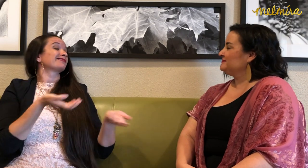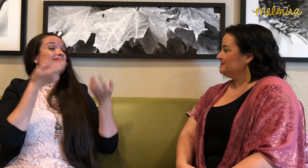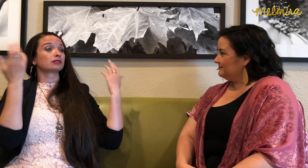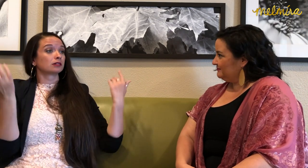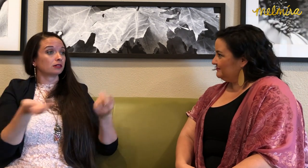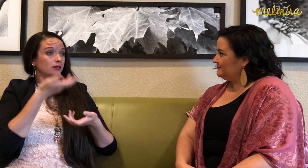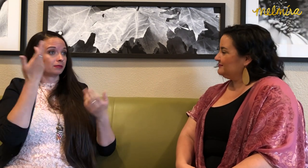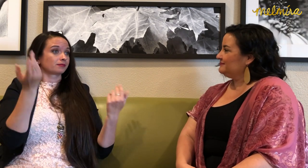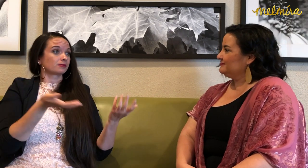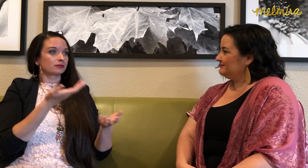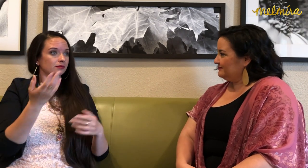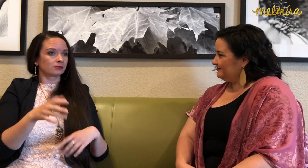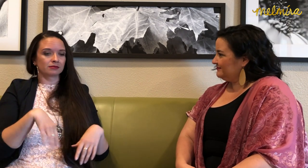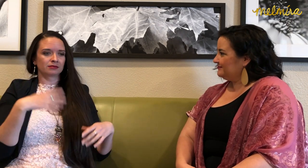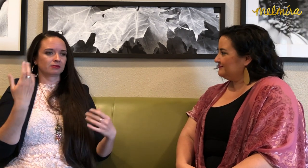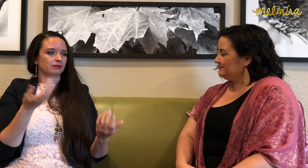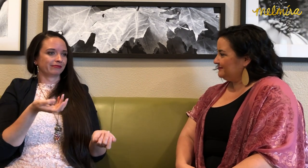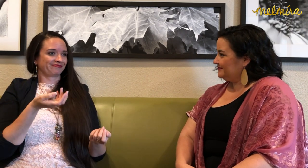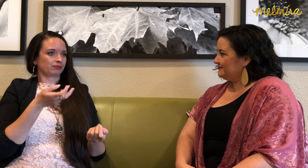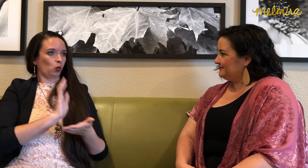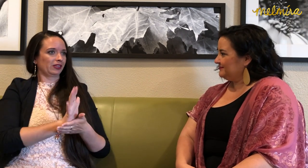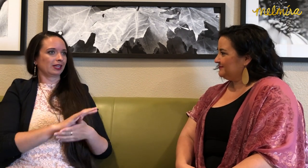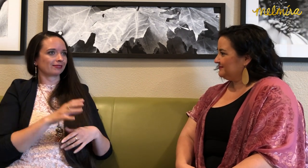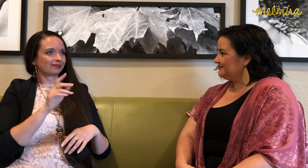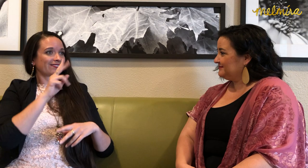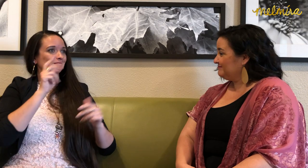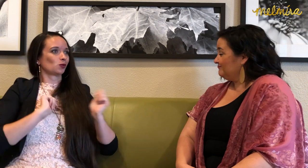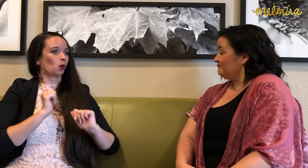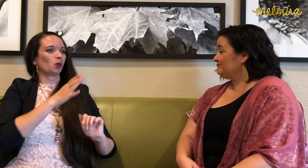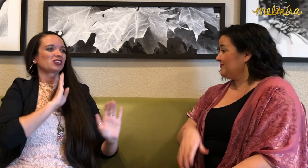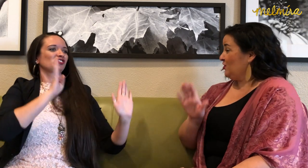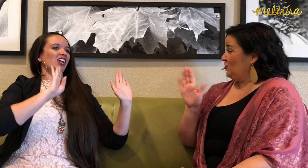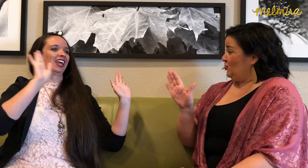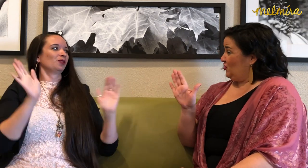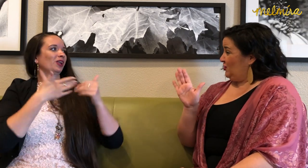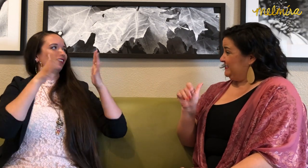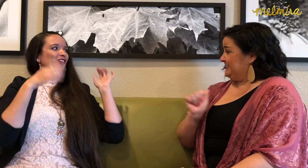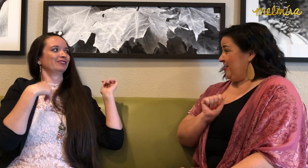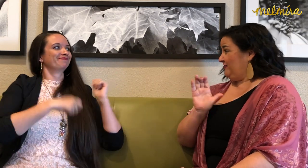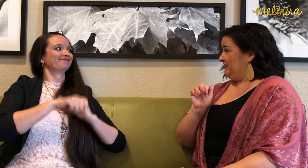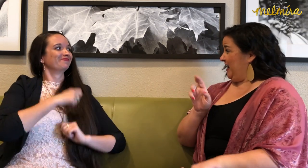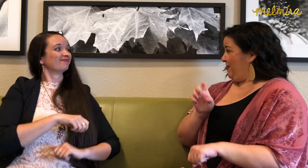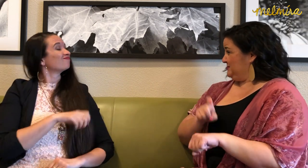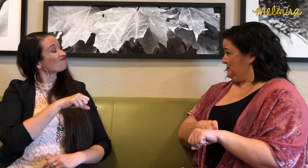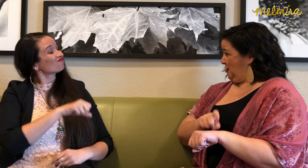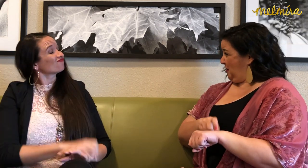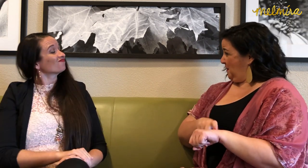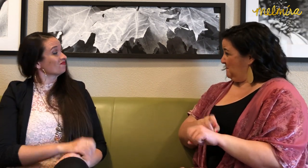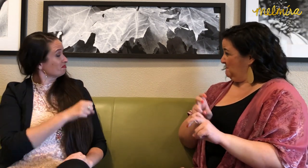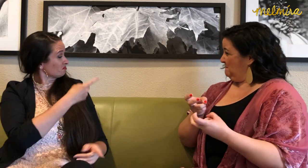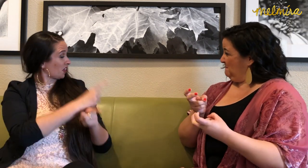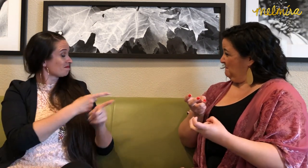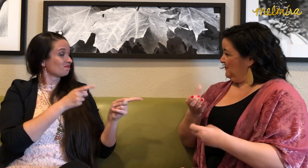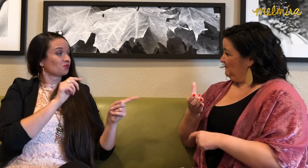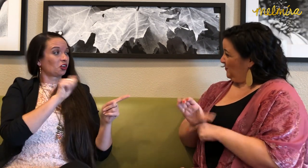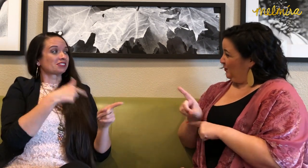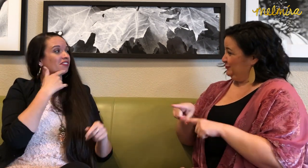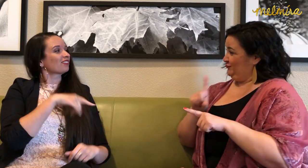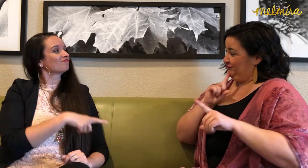or a movie, or a show like the Bachelorette or whatever. Is that your self care time? -Right, yeah.